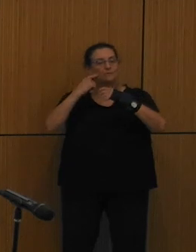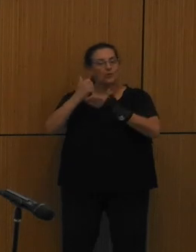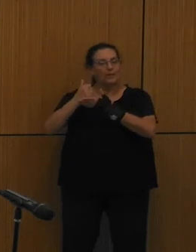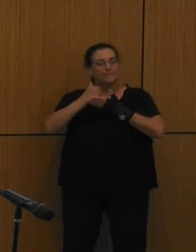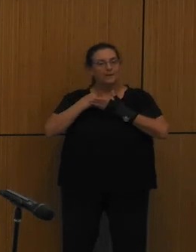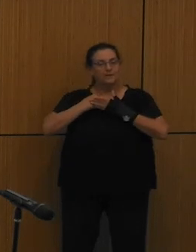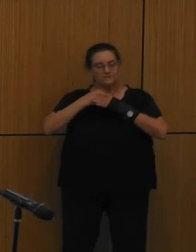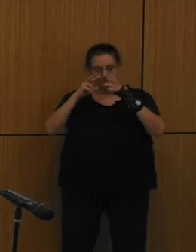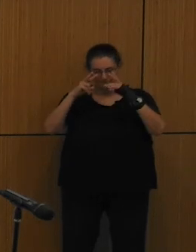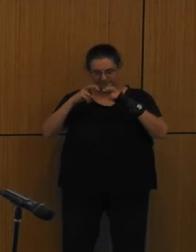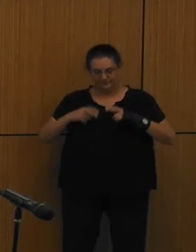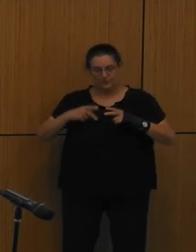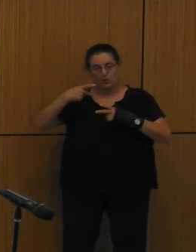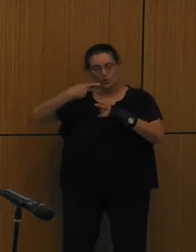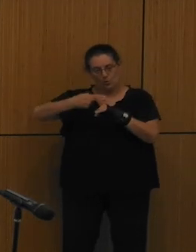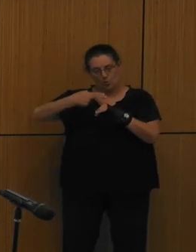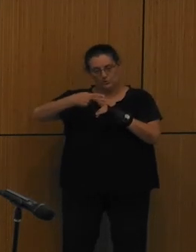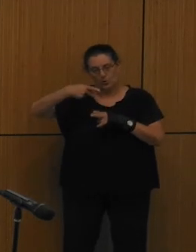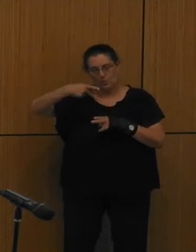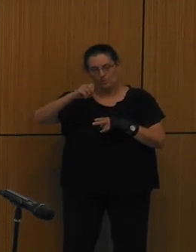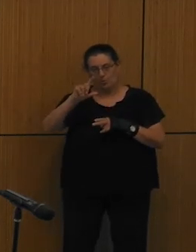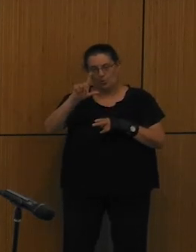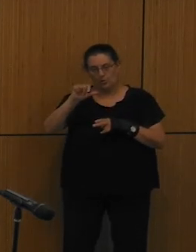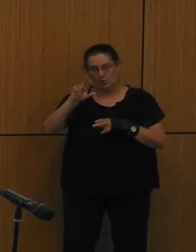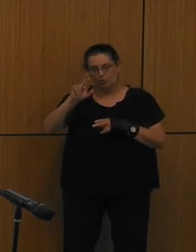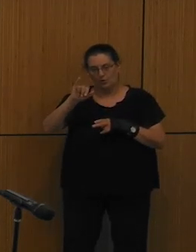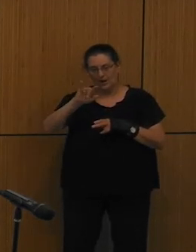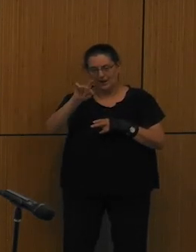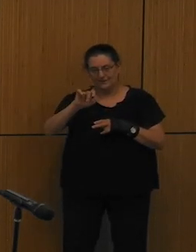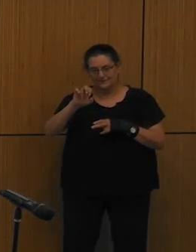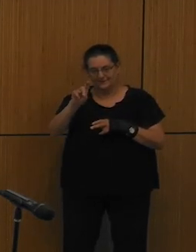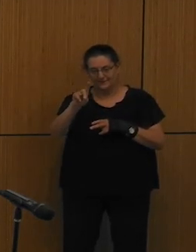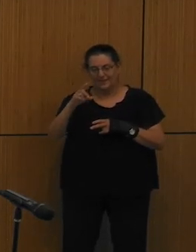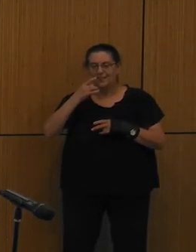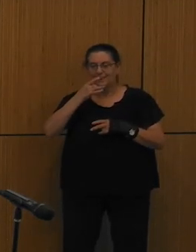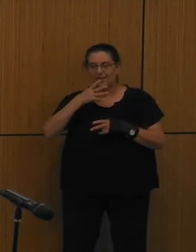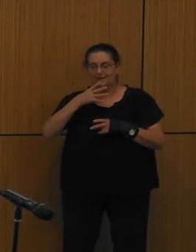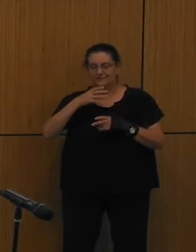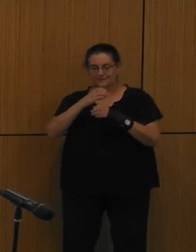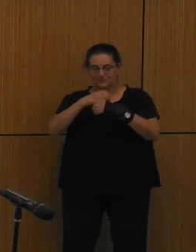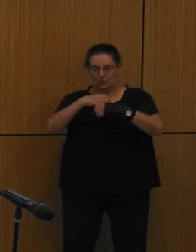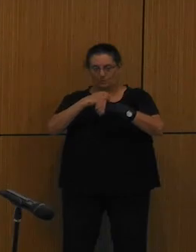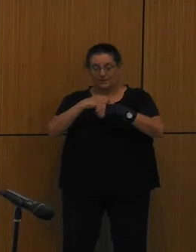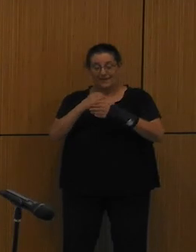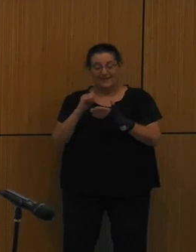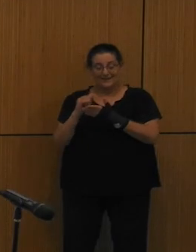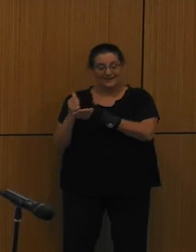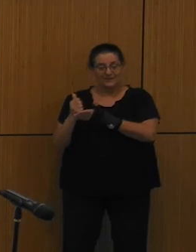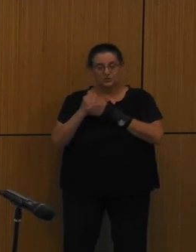It's called a polarized light microscope. And what this microscope does is it reveals the optical properties